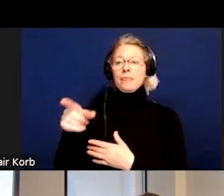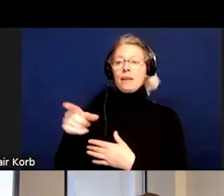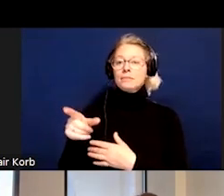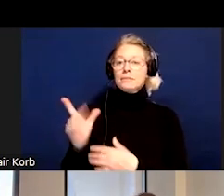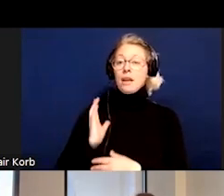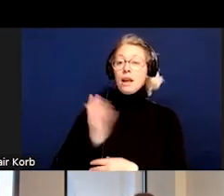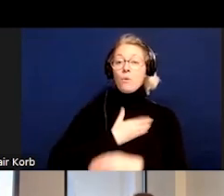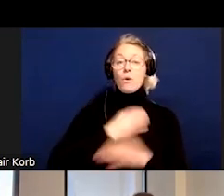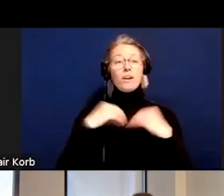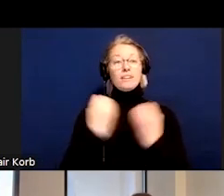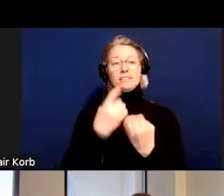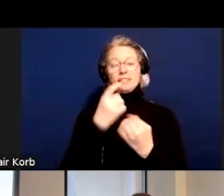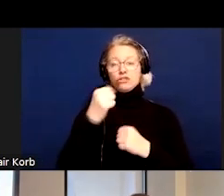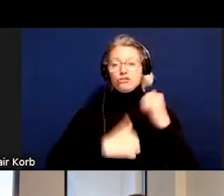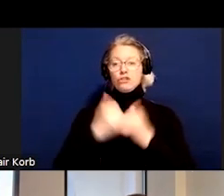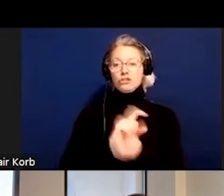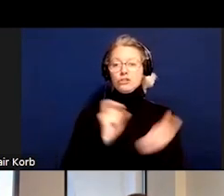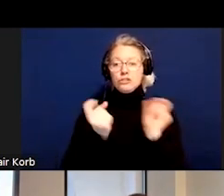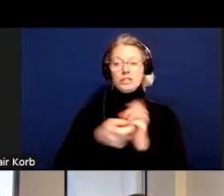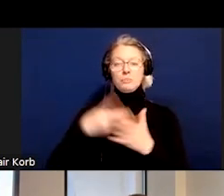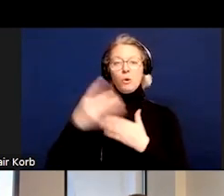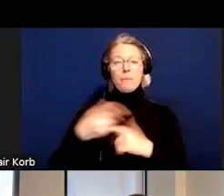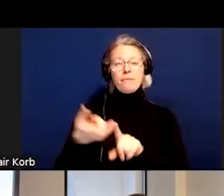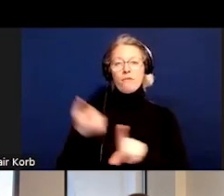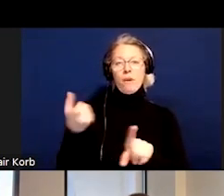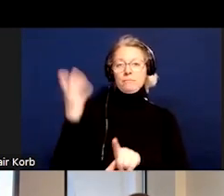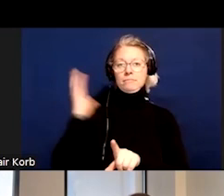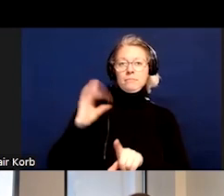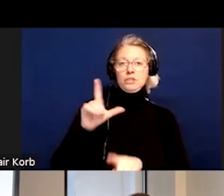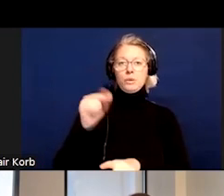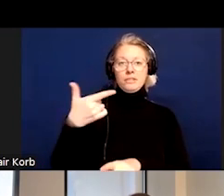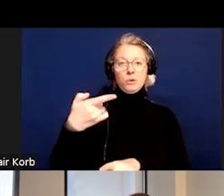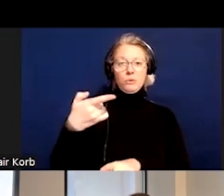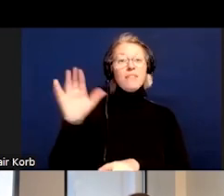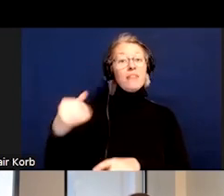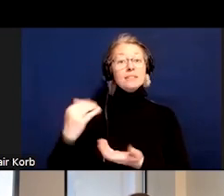Program that we launched in 2021, which is funded in partnership with the Rozsa and the